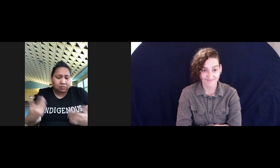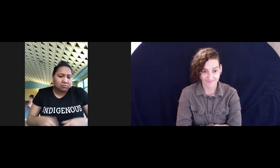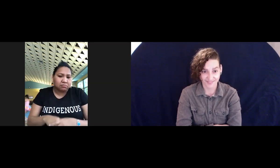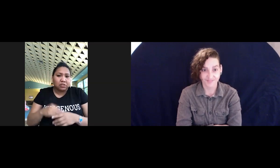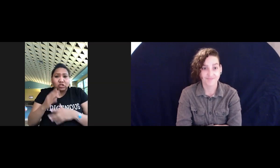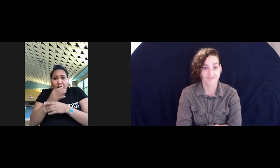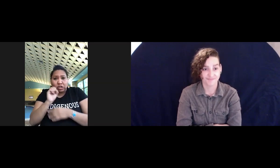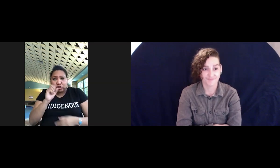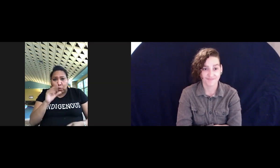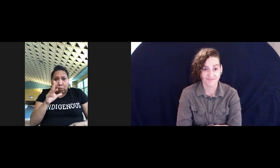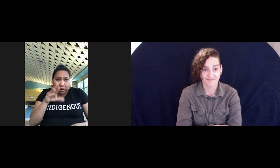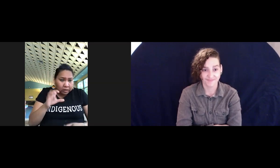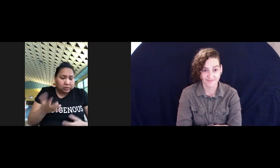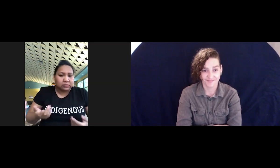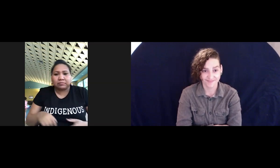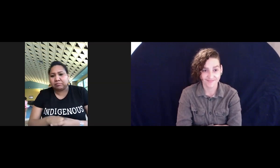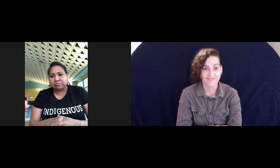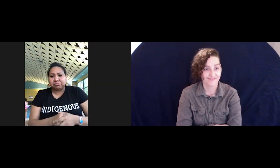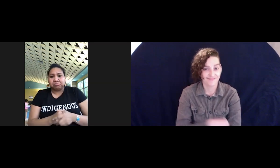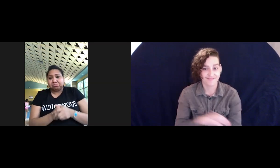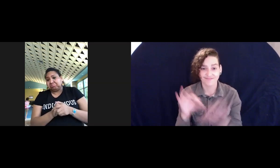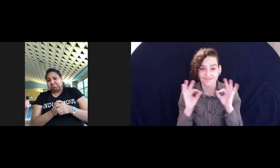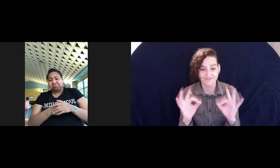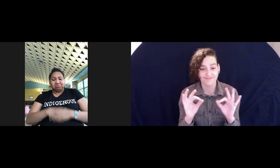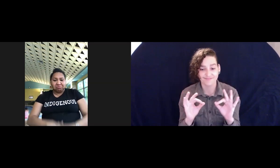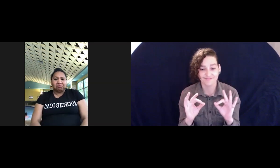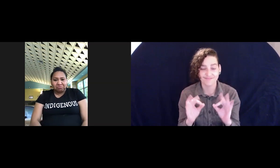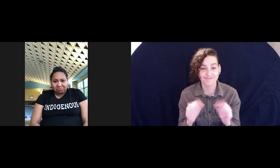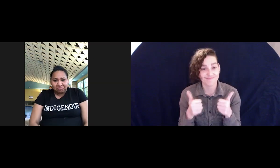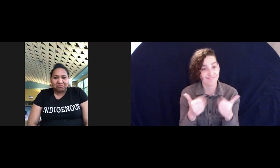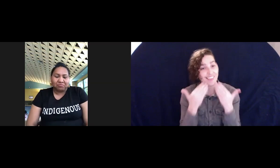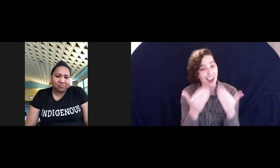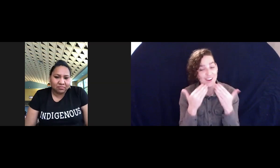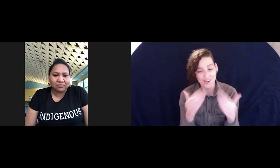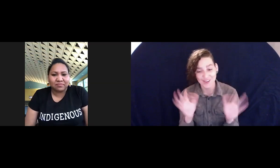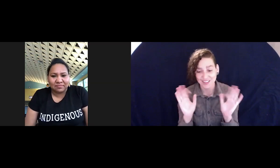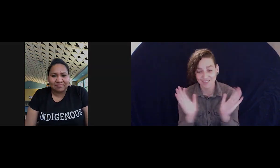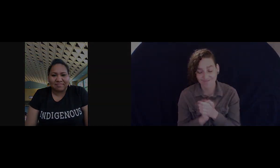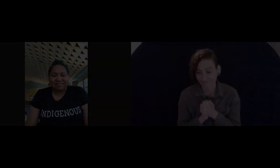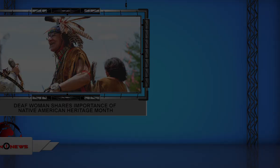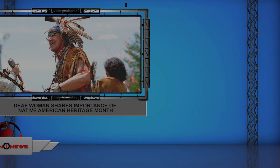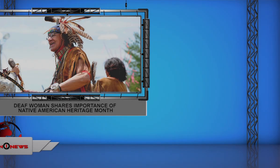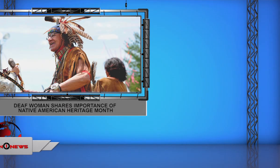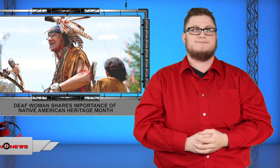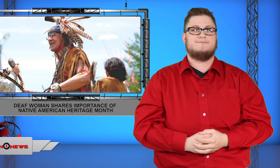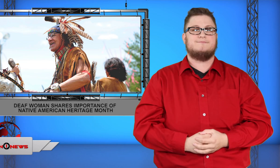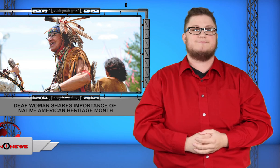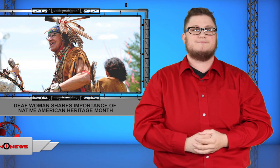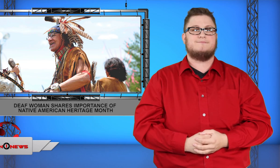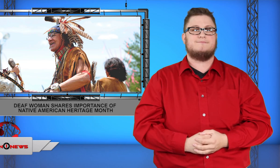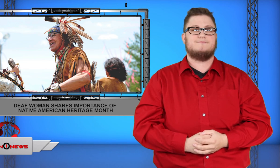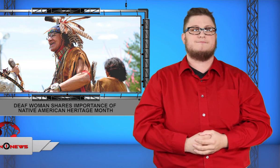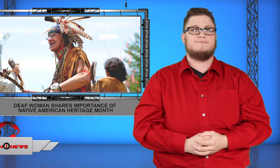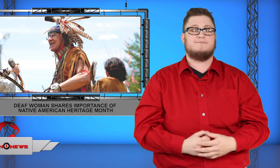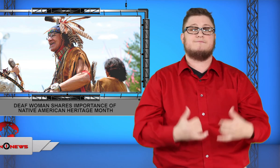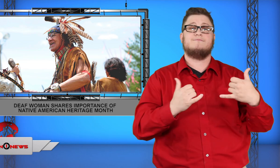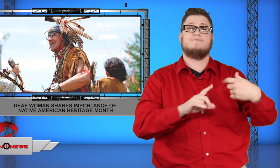Share information, share sources. That's it. Thank you.